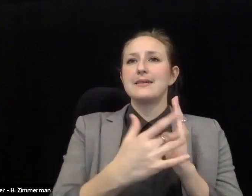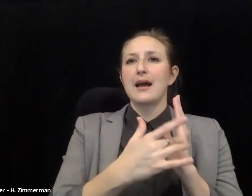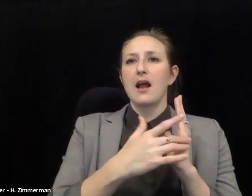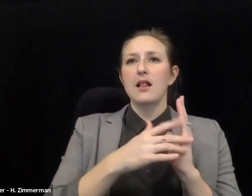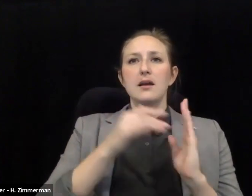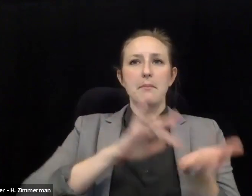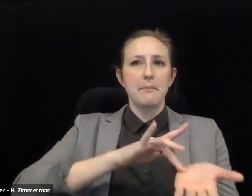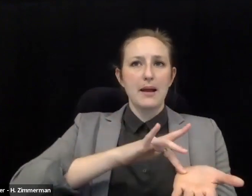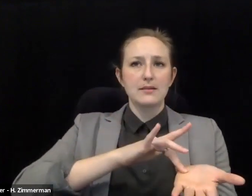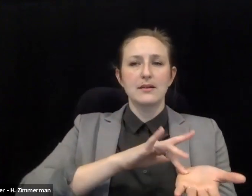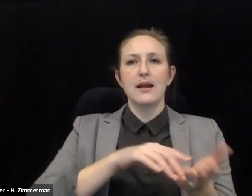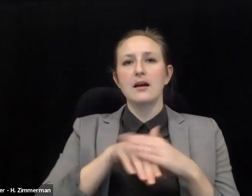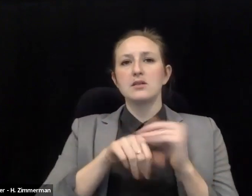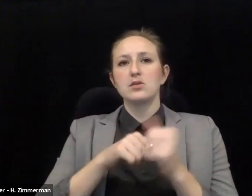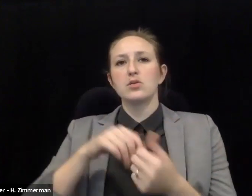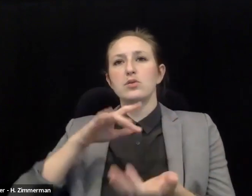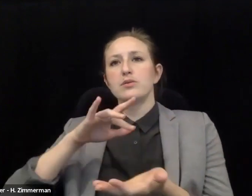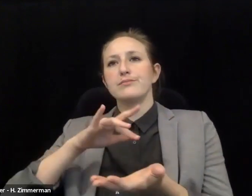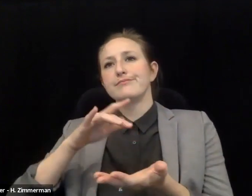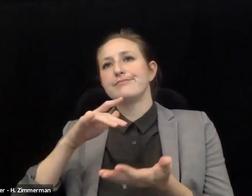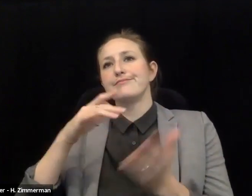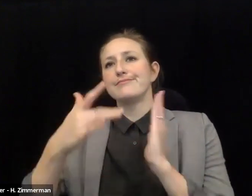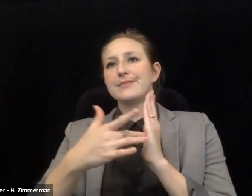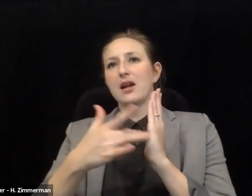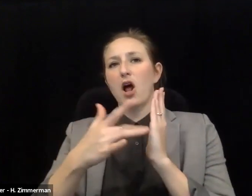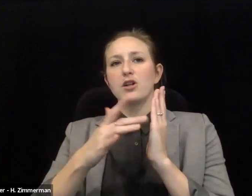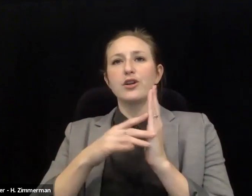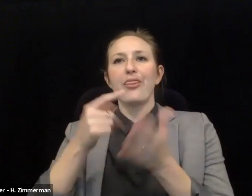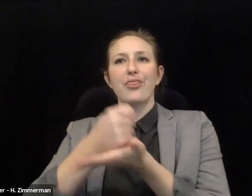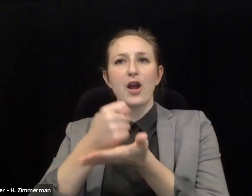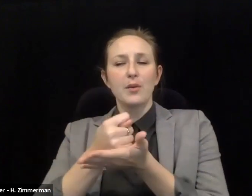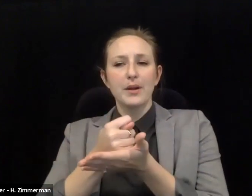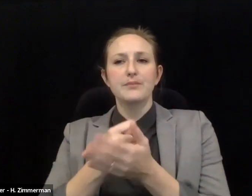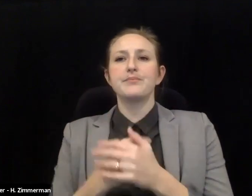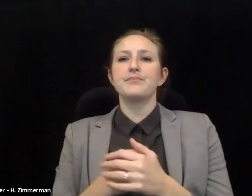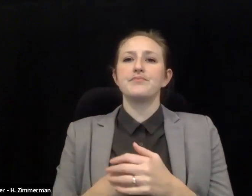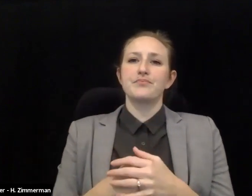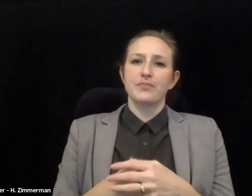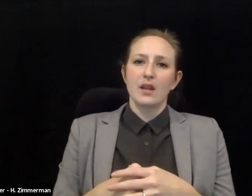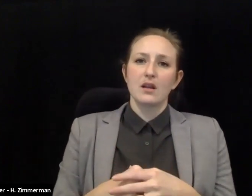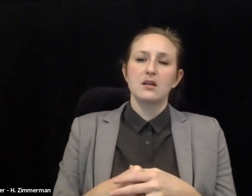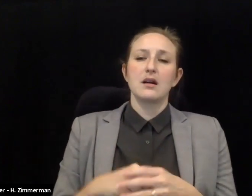to tell a therapy services and I've heard of Different websites now even I think we were at and NAFSA collegial conversation,